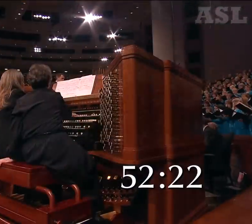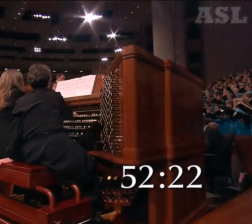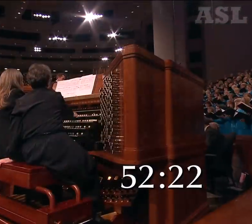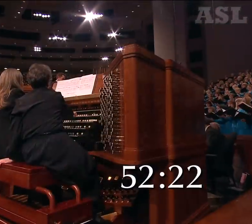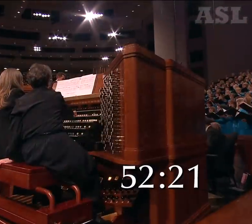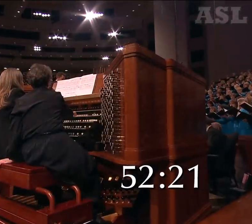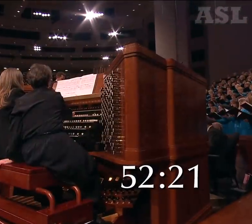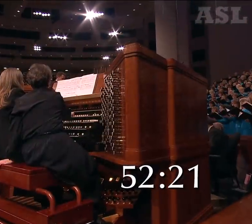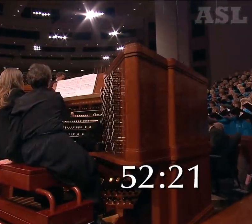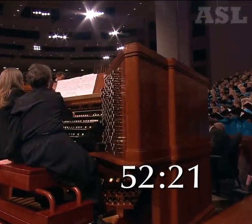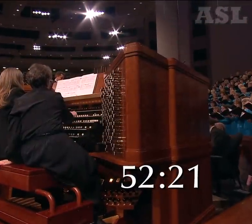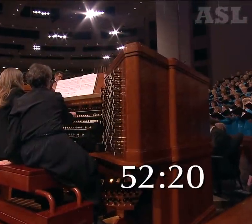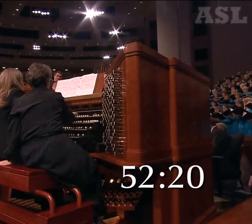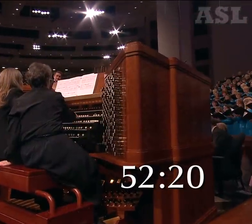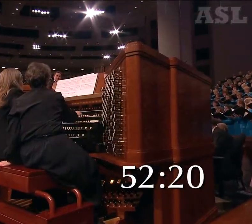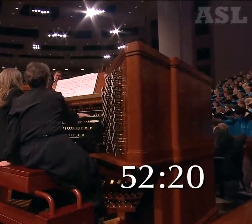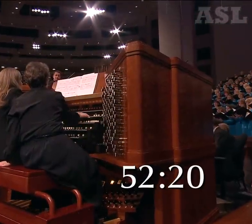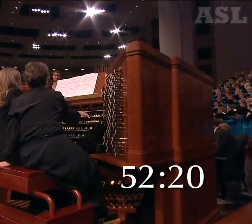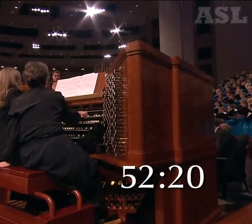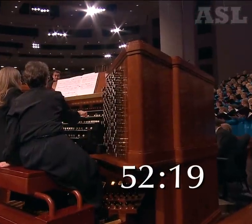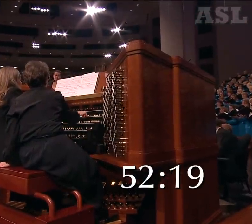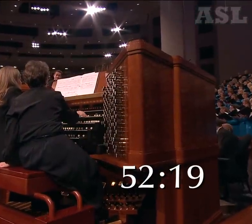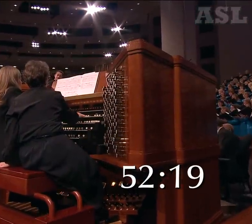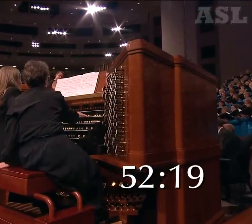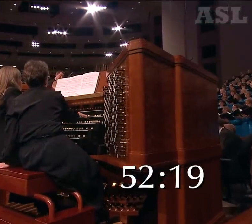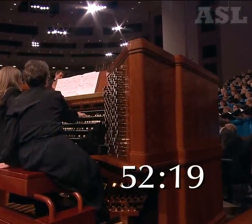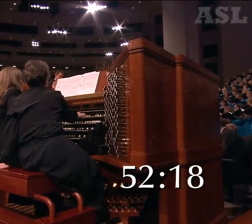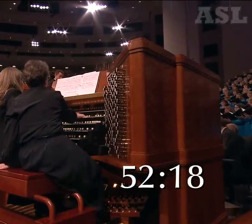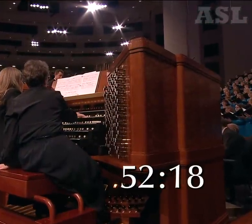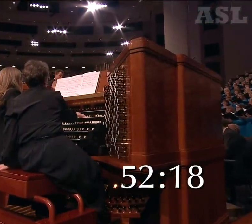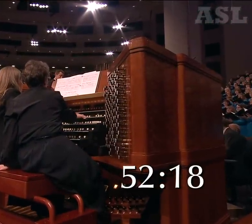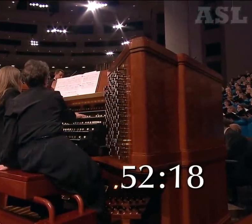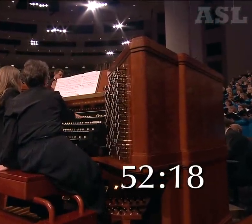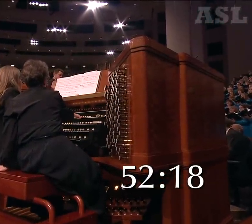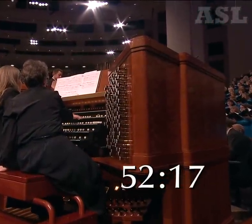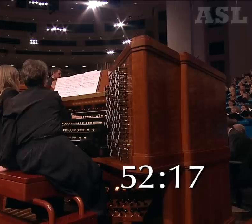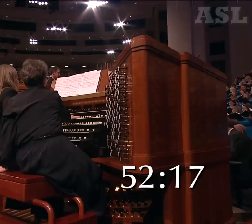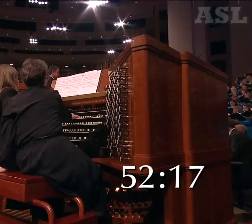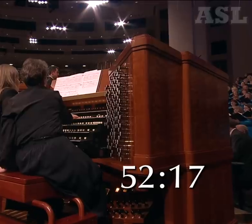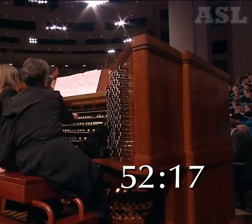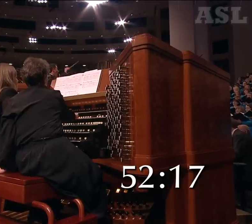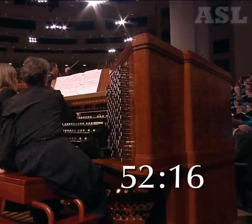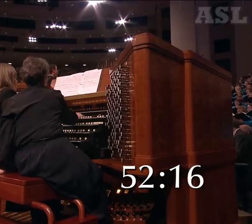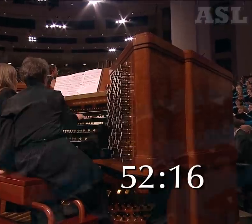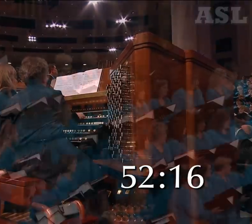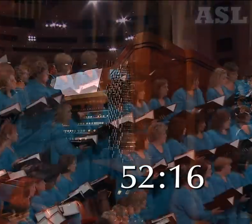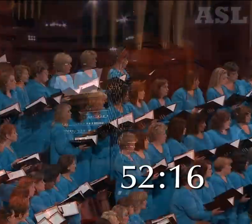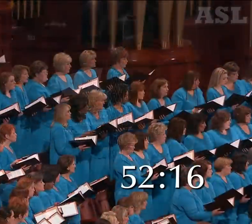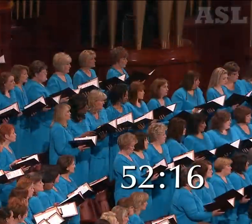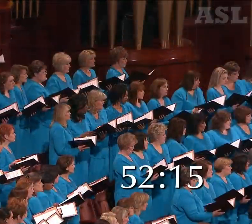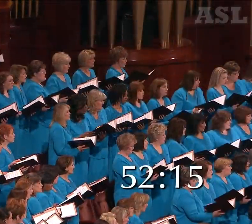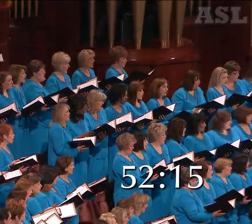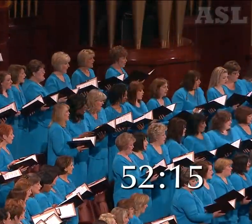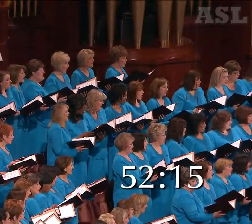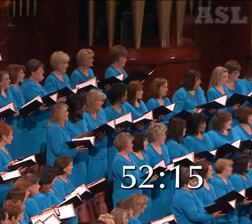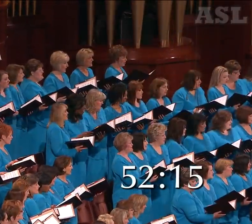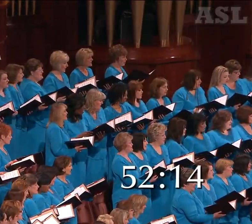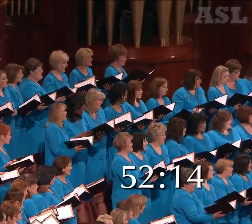THIS IS THE ENGLISH CLOSED CAPTION CHANNEL OF THE CHURCH OF JESUS CHRIST OF LATTER-DAY SAINTS.